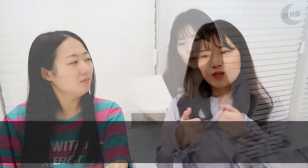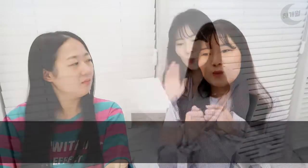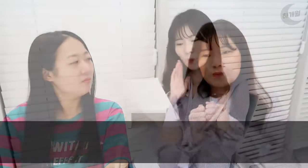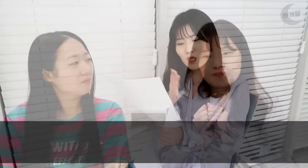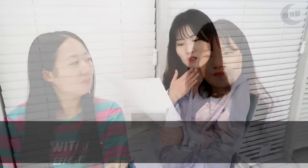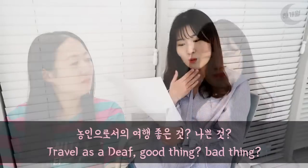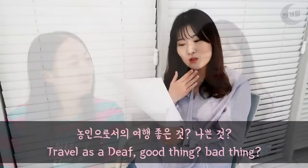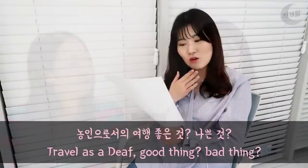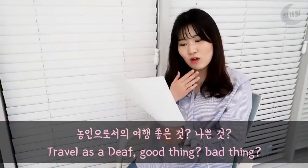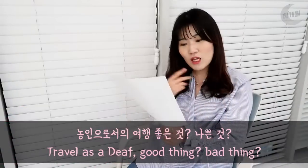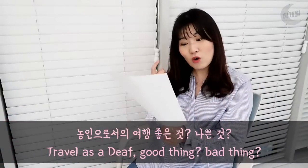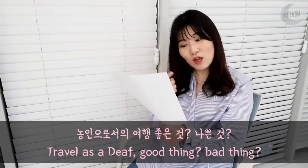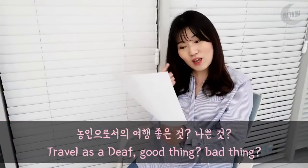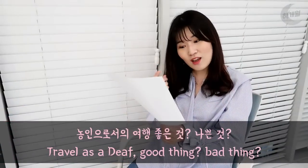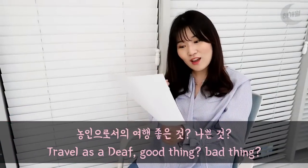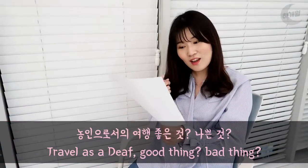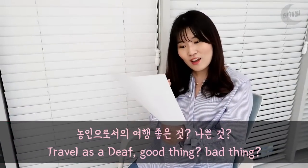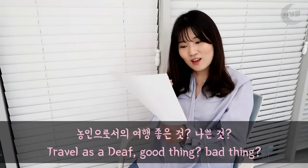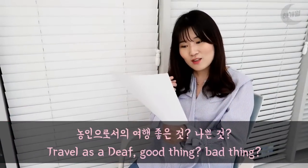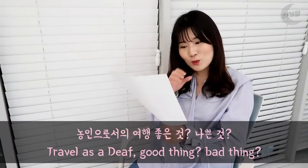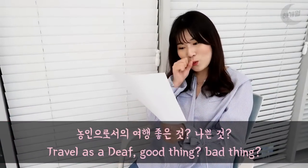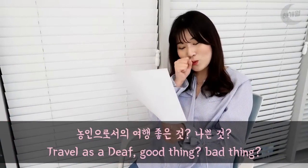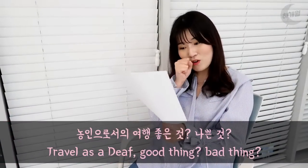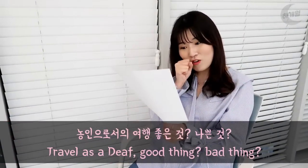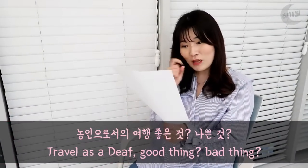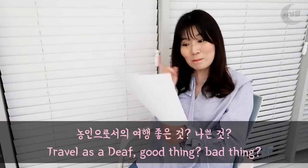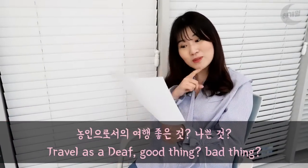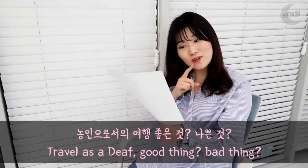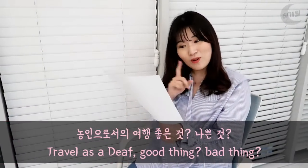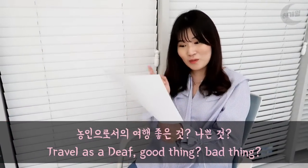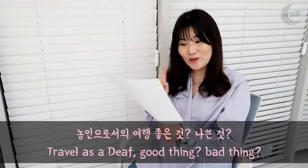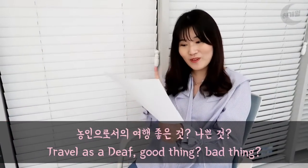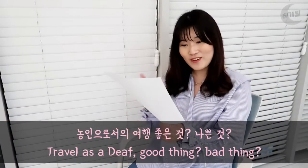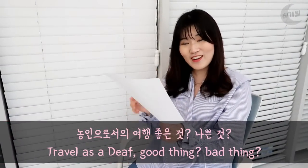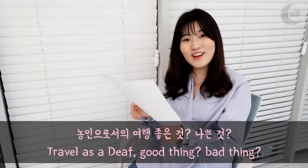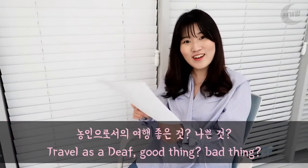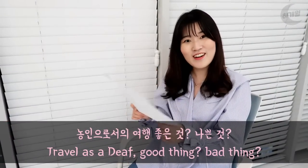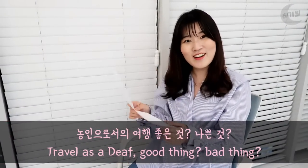Travel as a Deaf, good thing? bad thing?